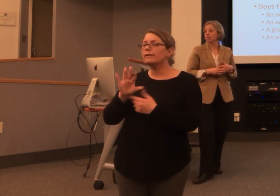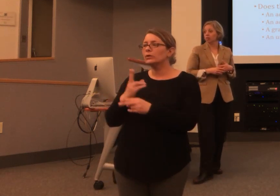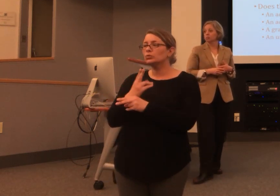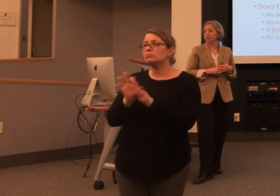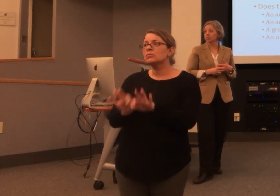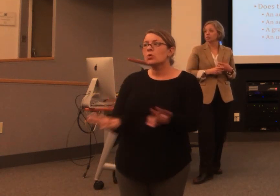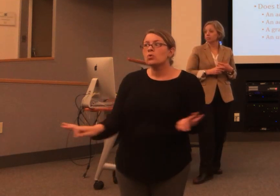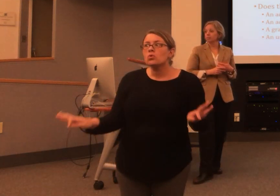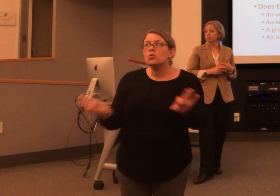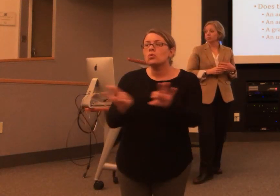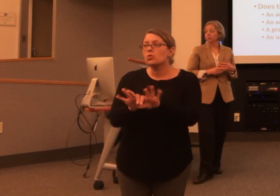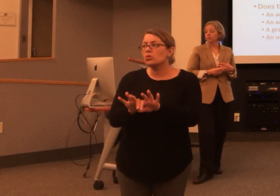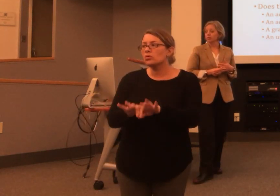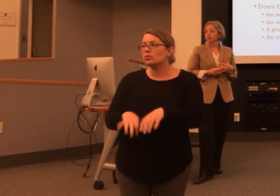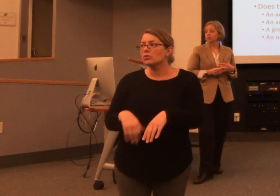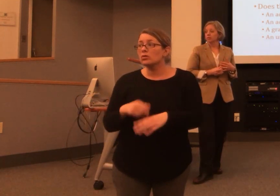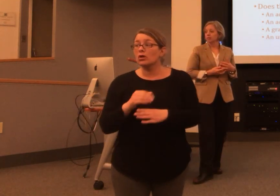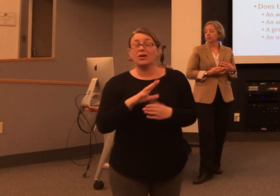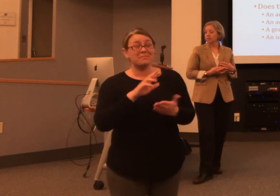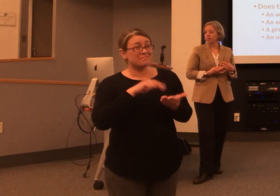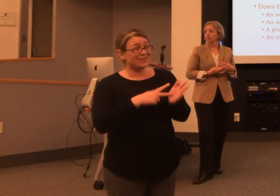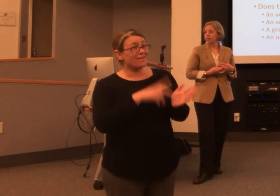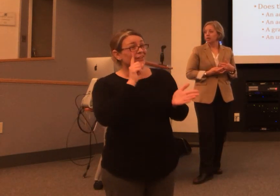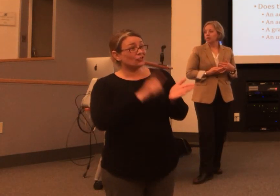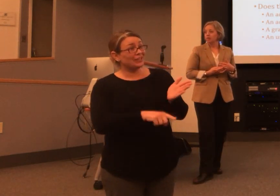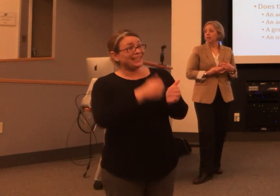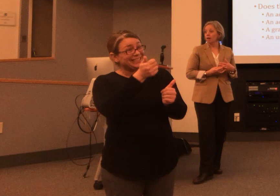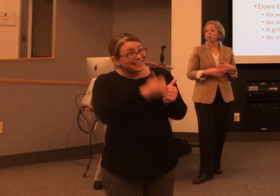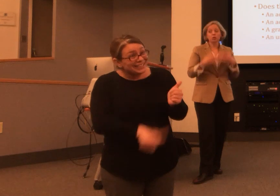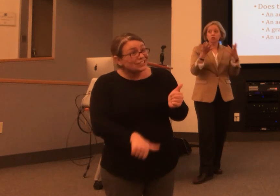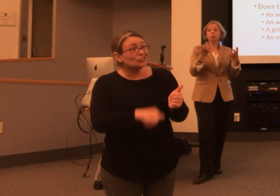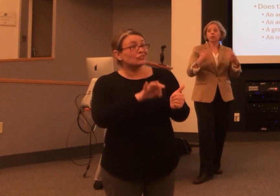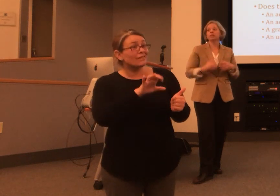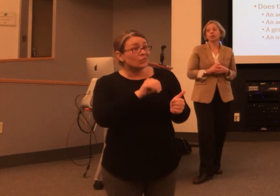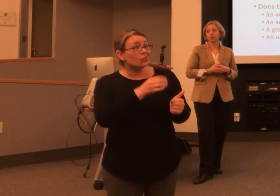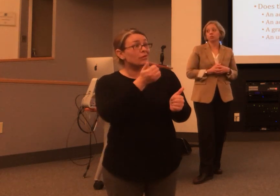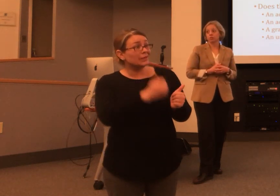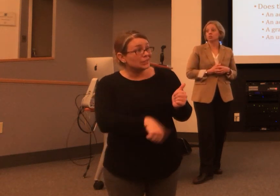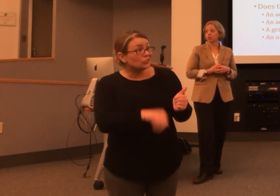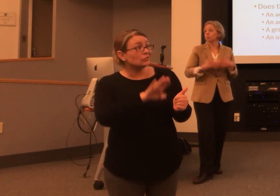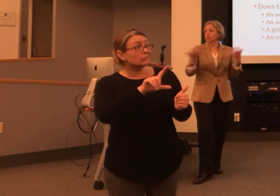[Man] Depending on each forum or each blog? Yeah, I mean, once you put it there you should assume